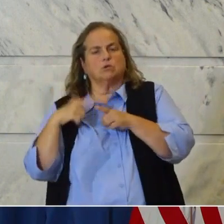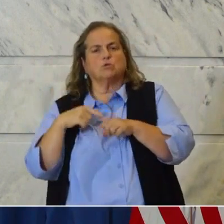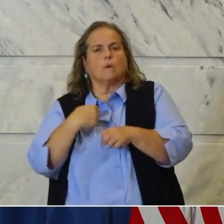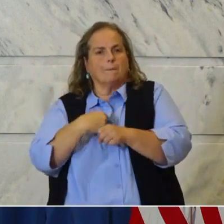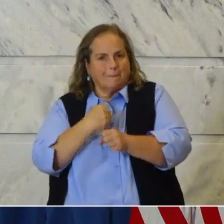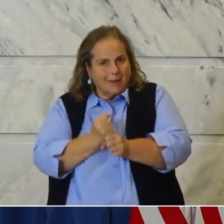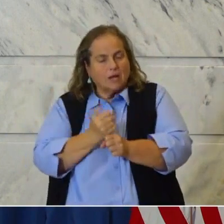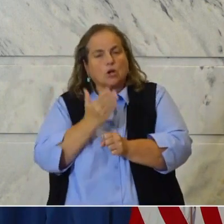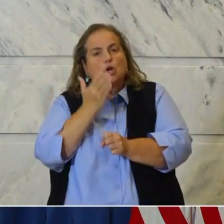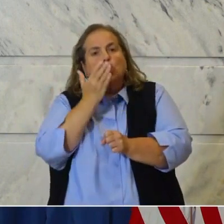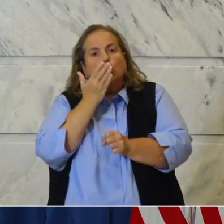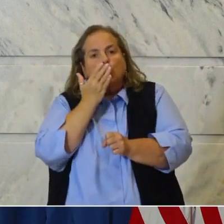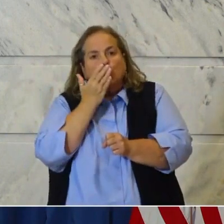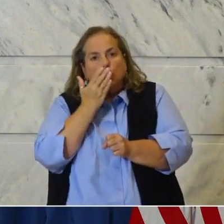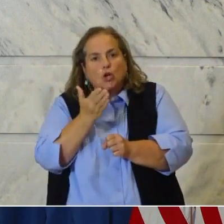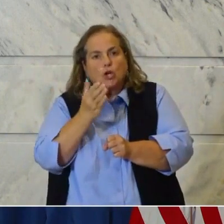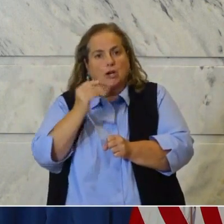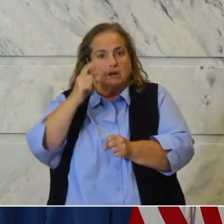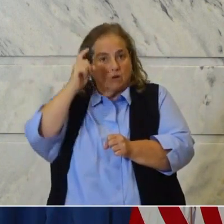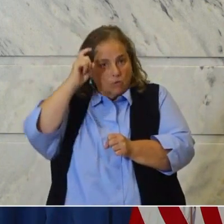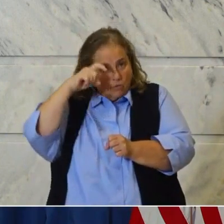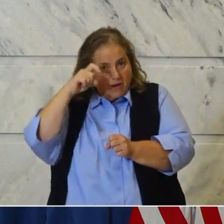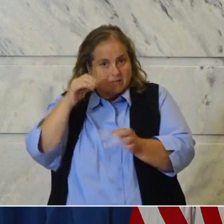good and wise decisions.